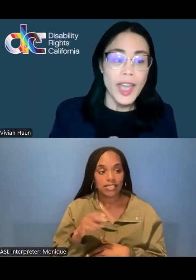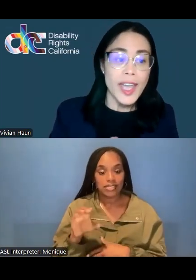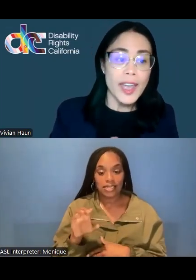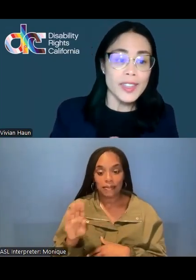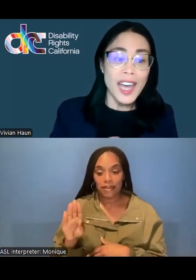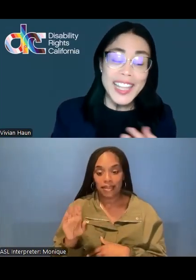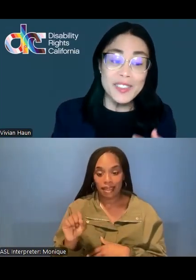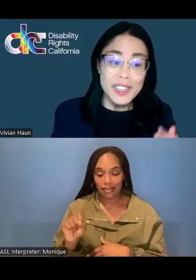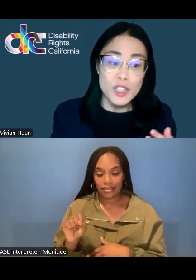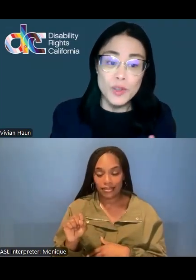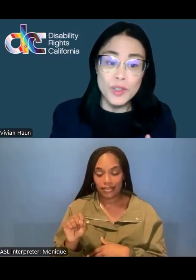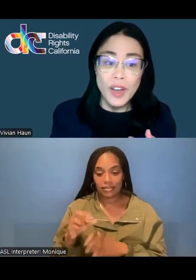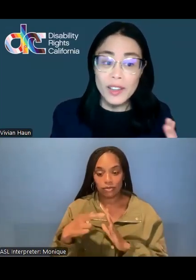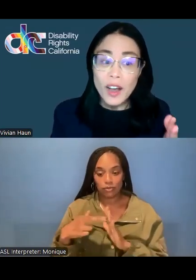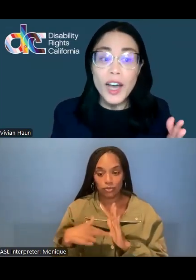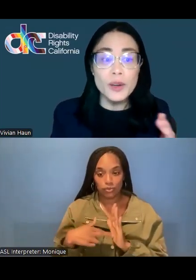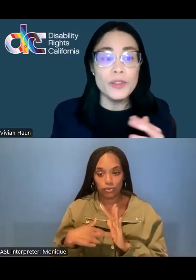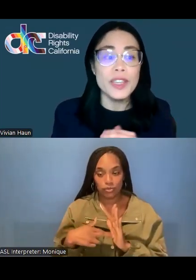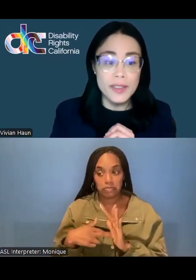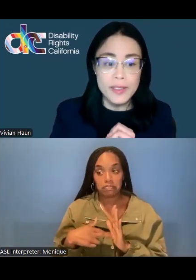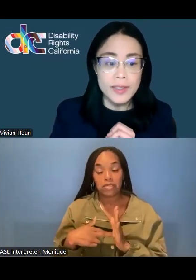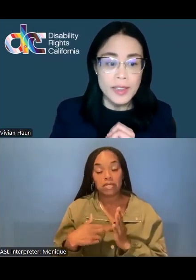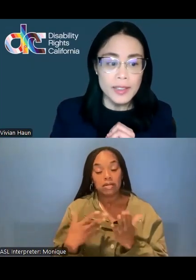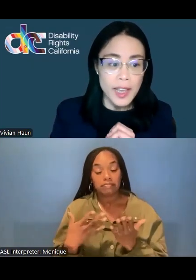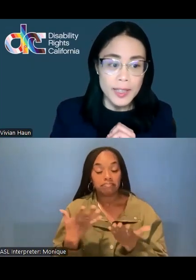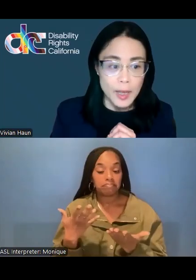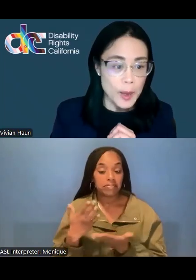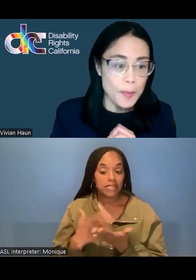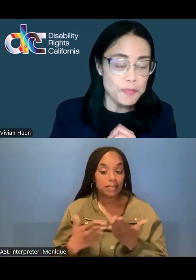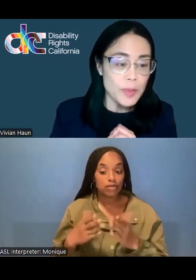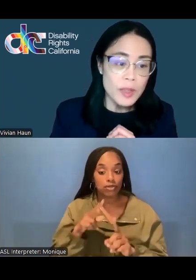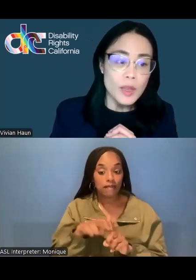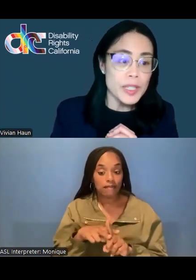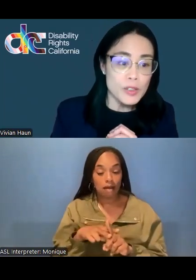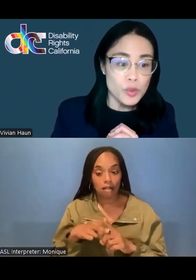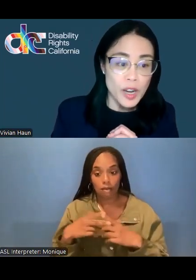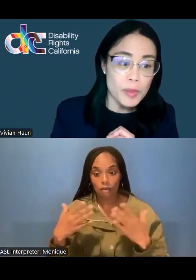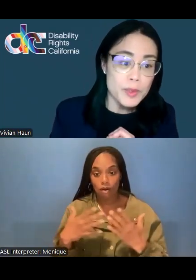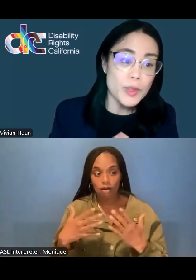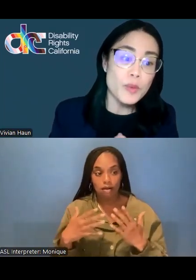and the kinds of things that you could file on, or things like, potential problems with the